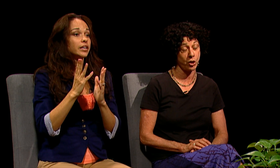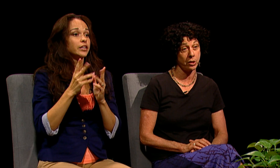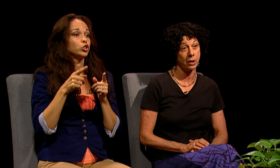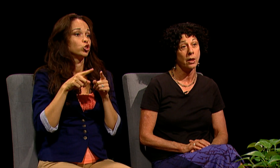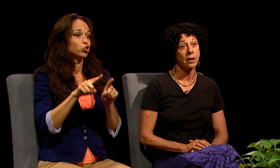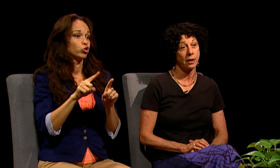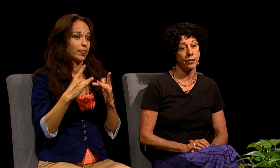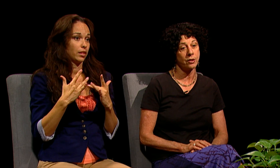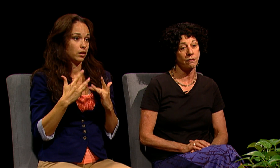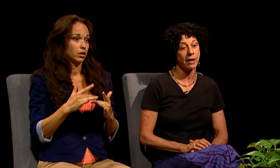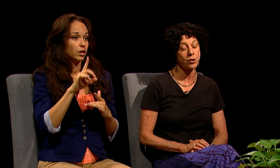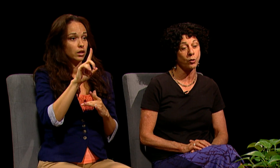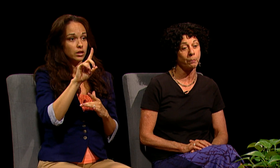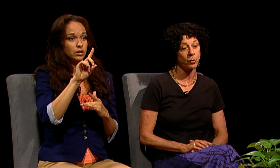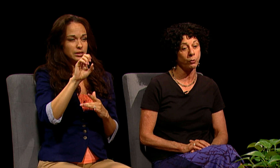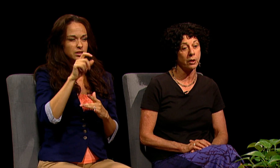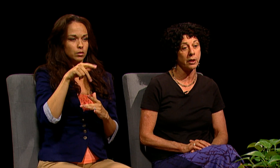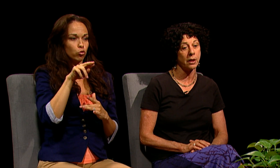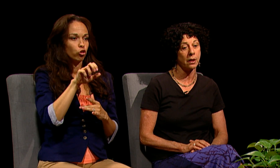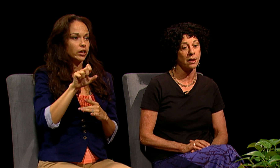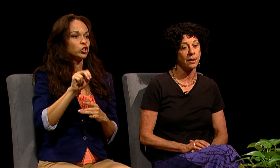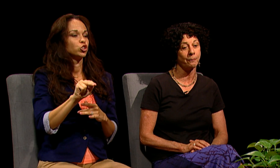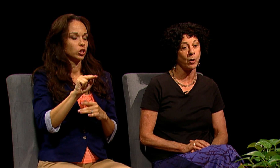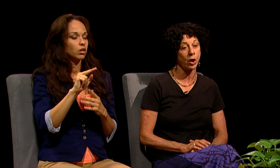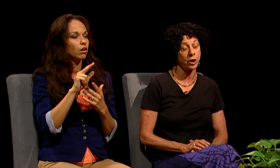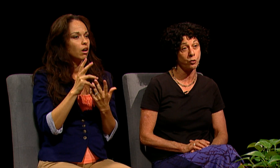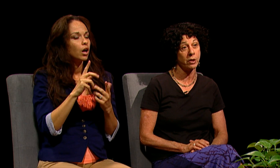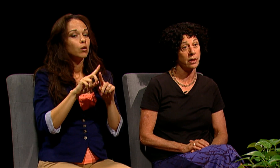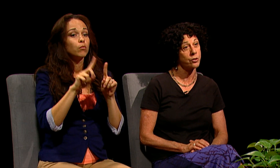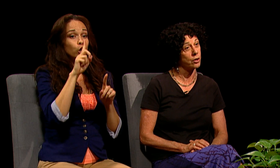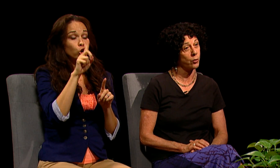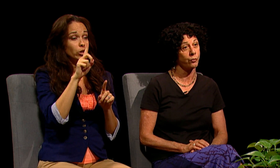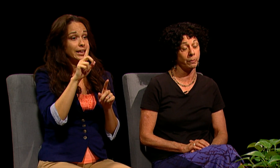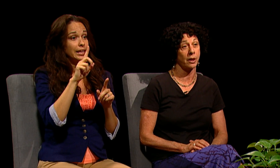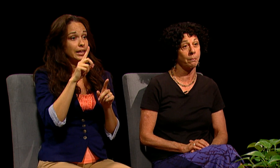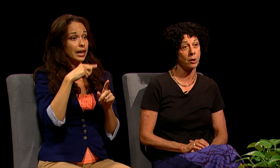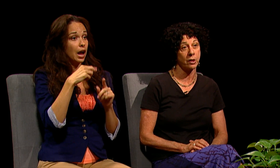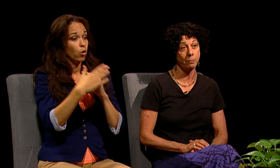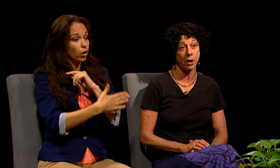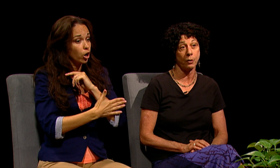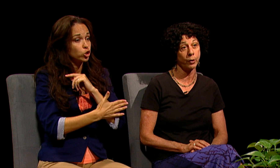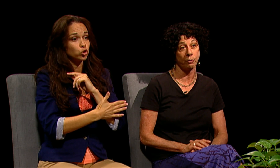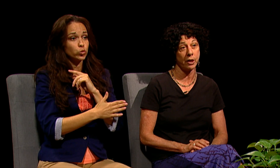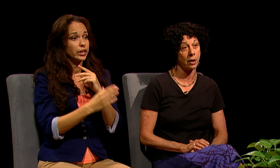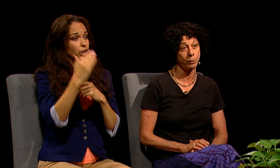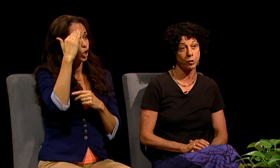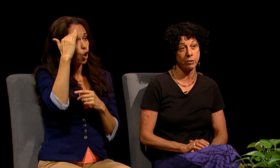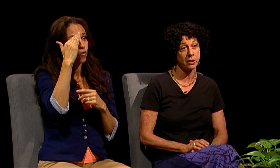AND THINGS OF THAT SORT. BUT REALLY, OUR COUNTRY IS KNOWN FOR BEING A MELTING POT WITH GREAT OPPORTUNITIES